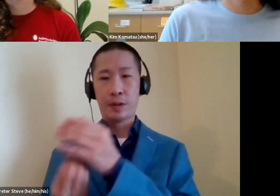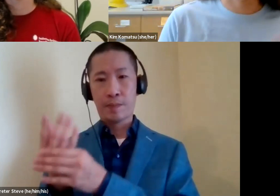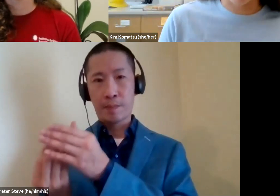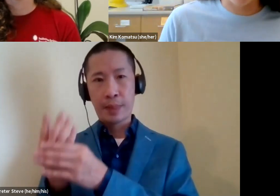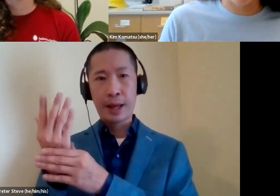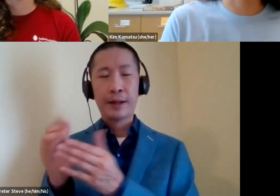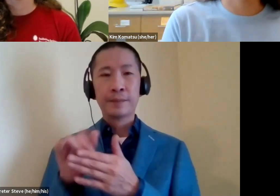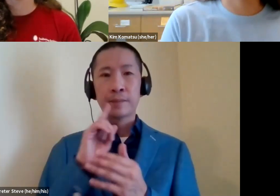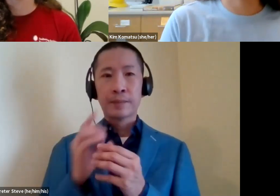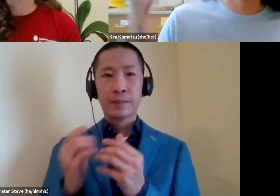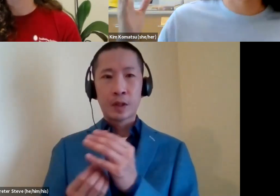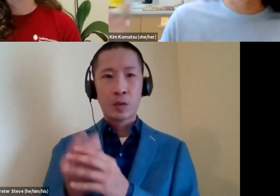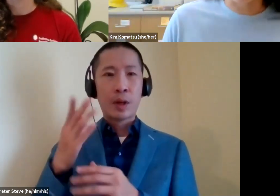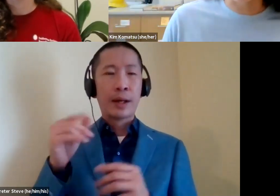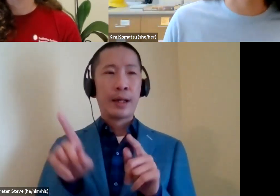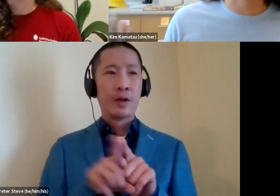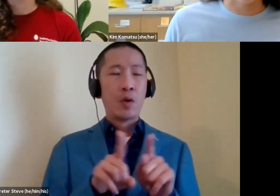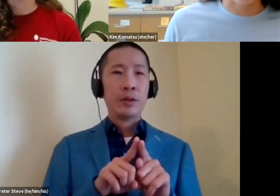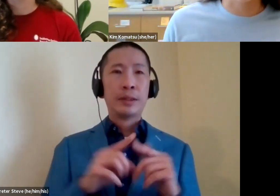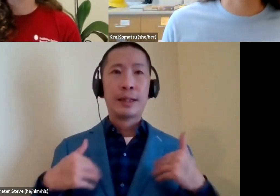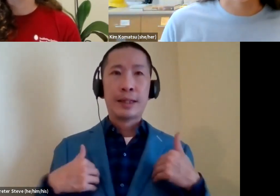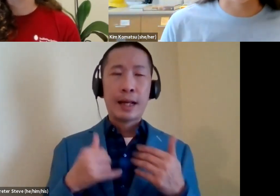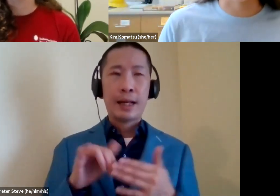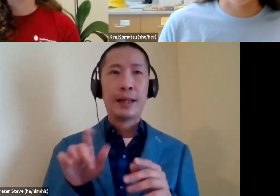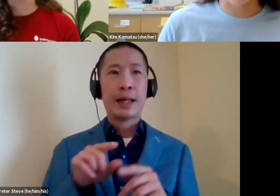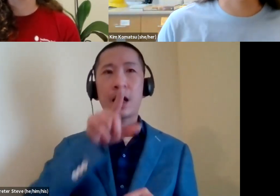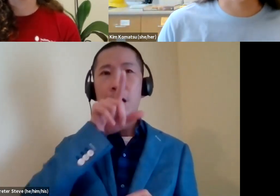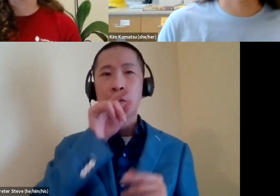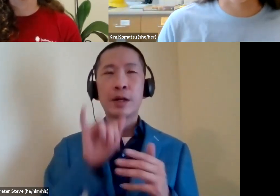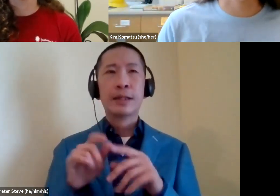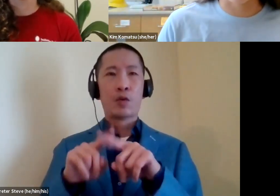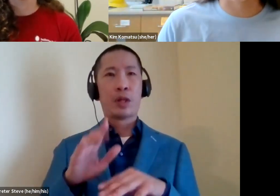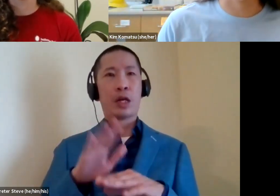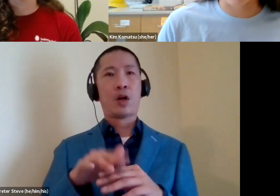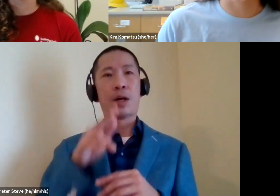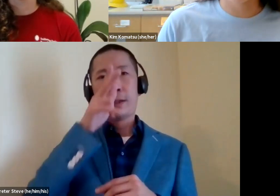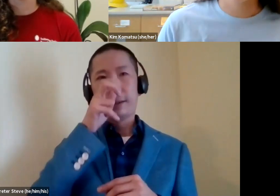Kim Komatsu (she/her): That are growing, as well as the animals like birds that rely on insects to eat themselves.